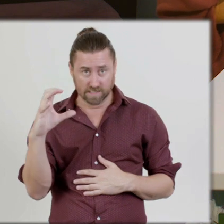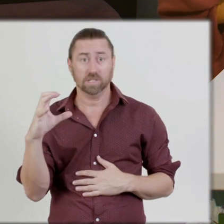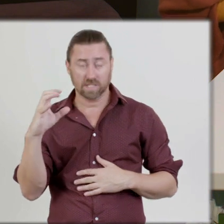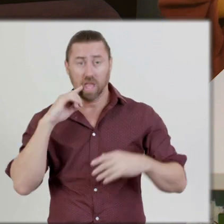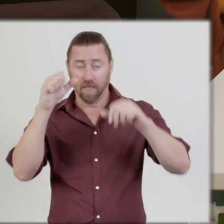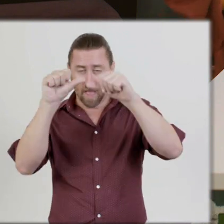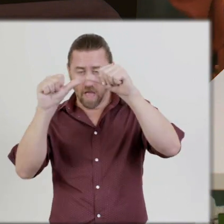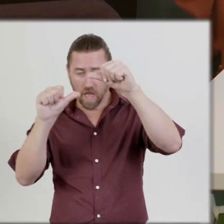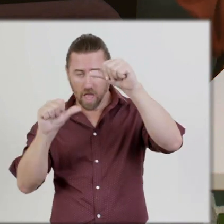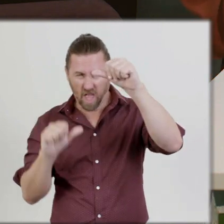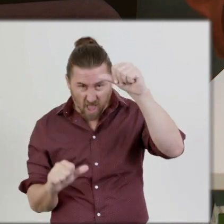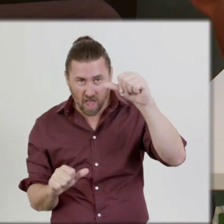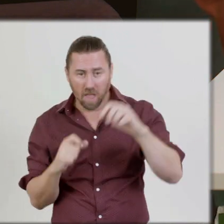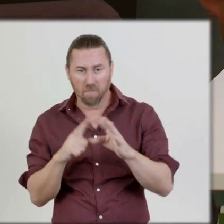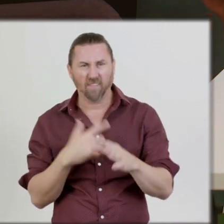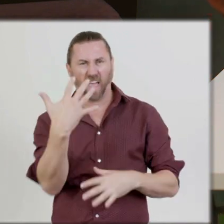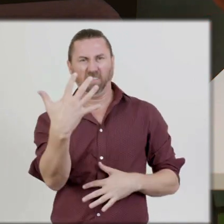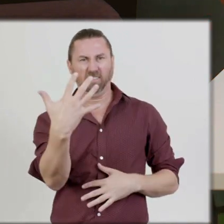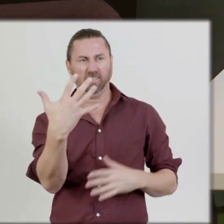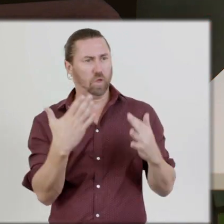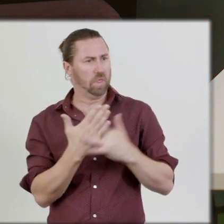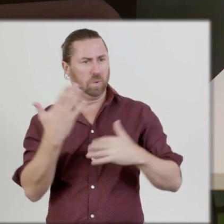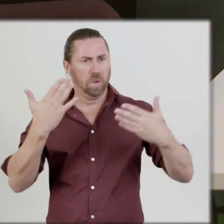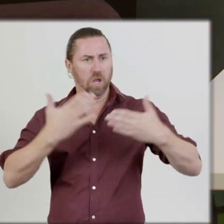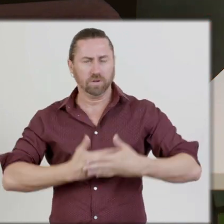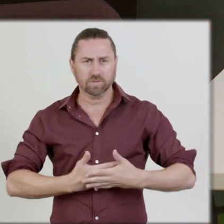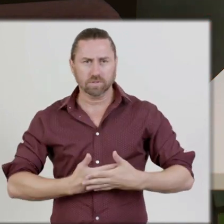But the temperature fell 5 degrees overnight.